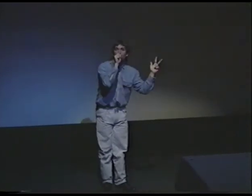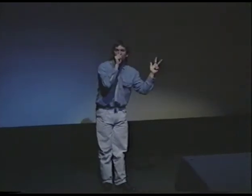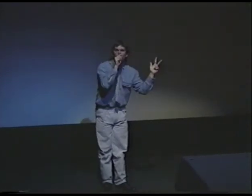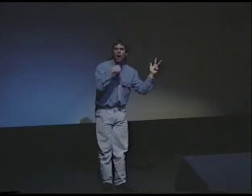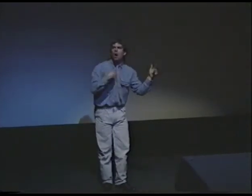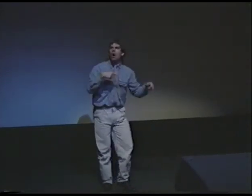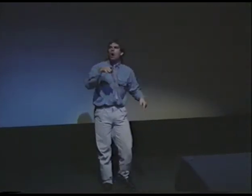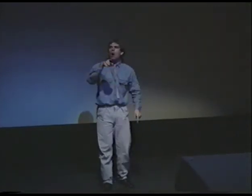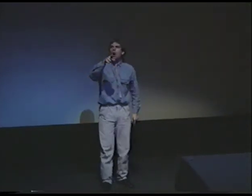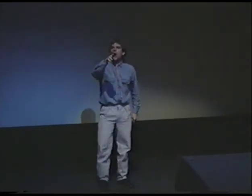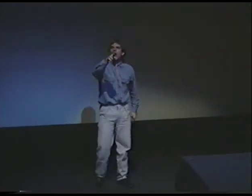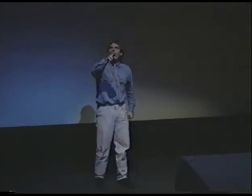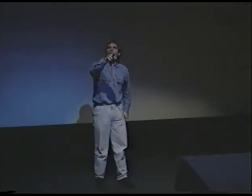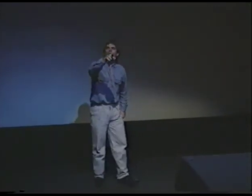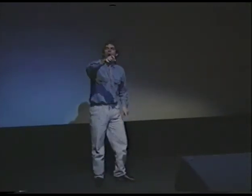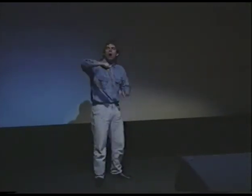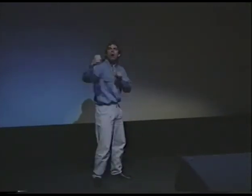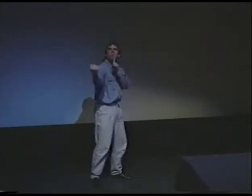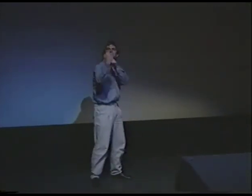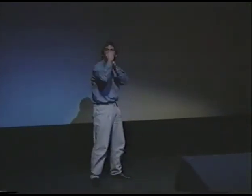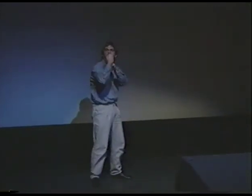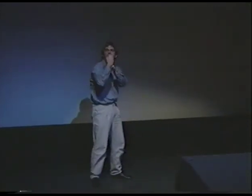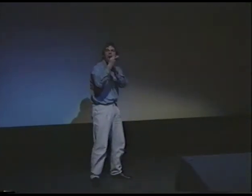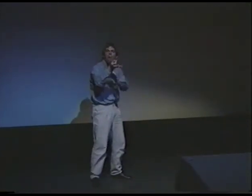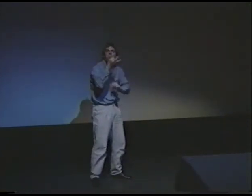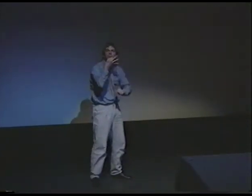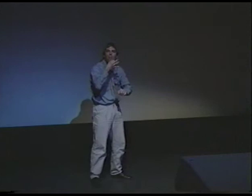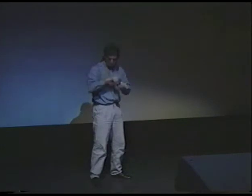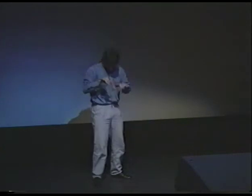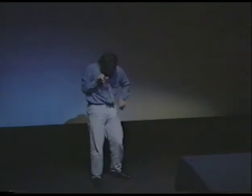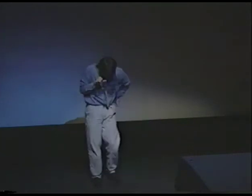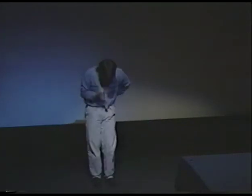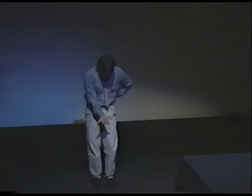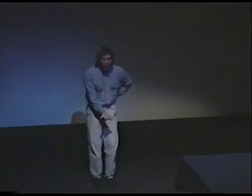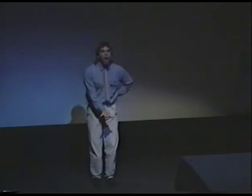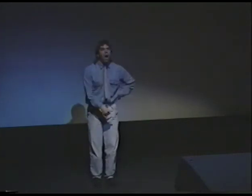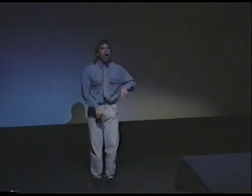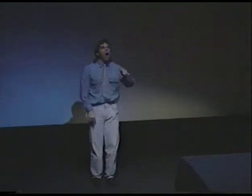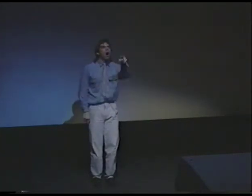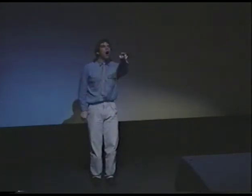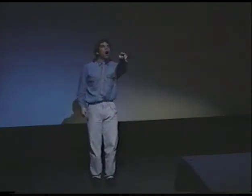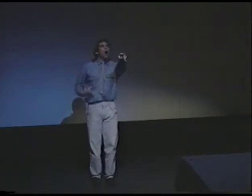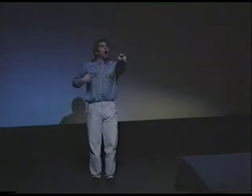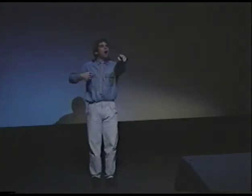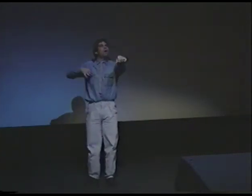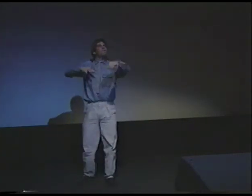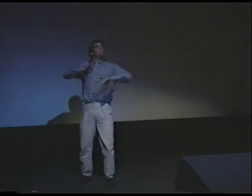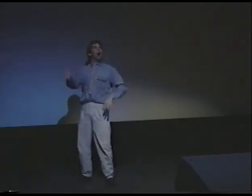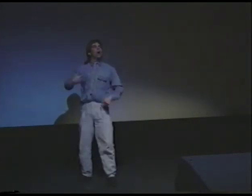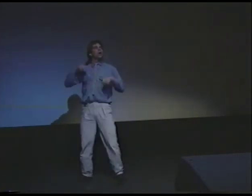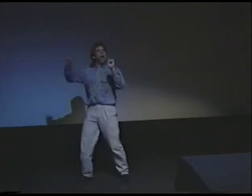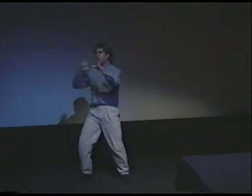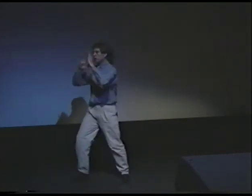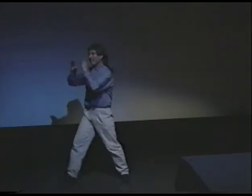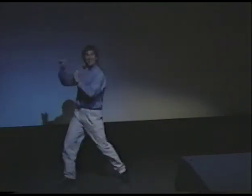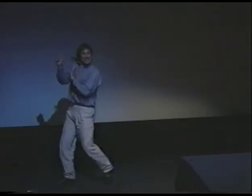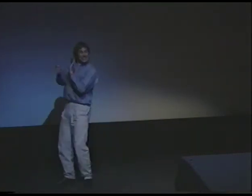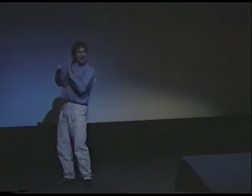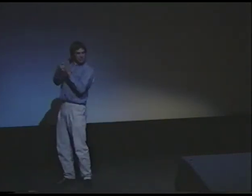and the bird. And that really hit me. And he just stayed in one place. It was amazing.